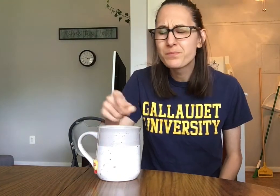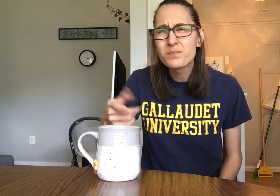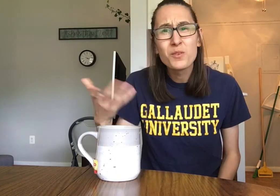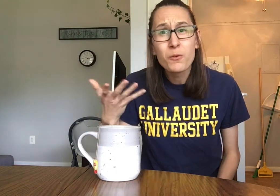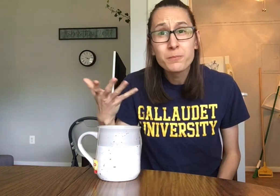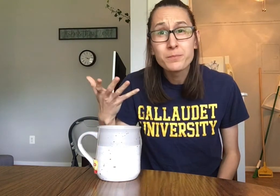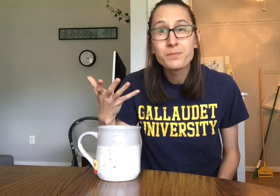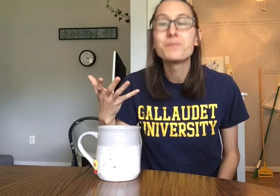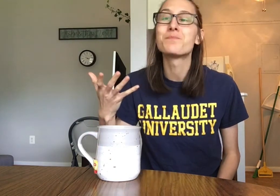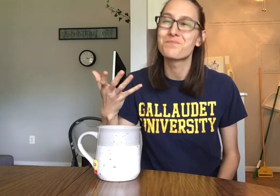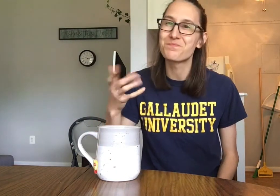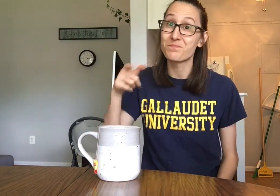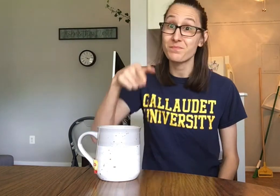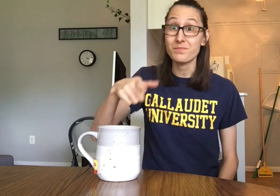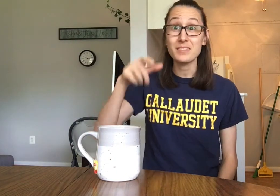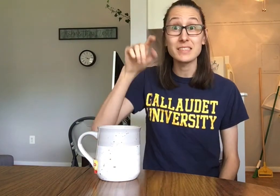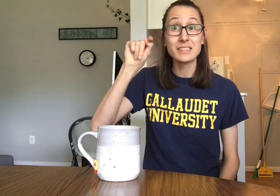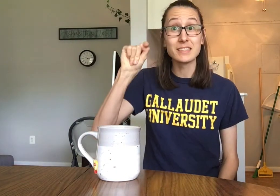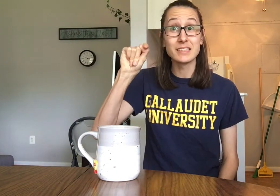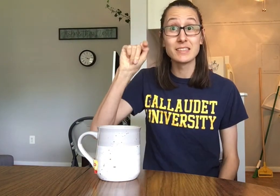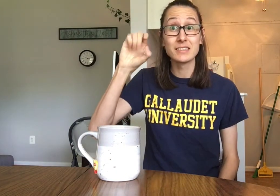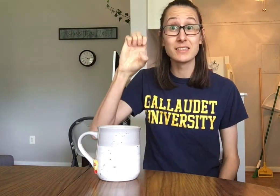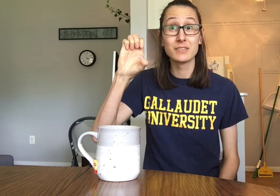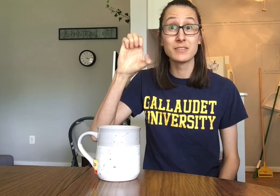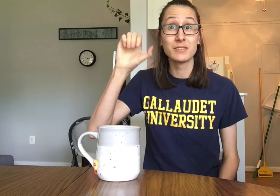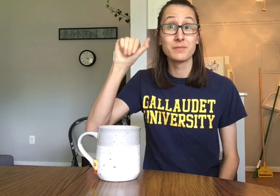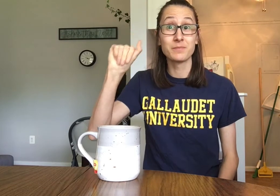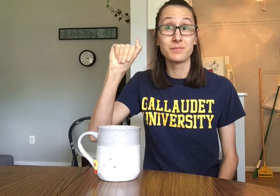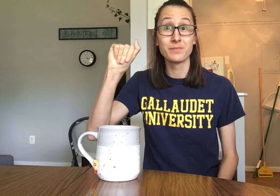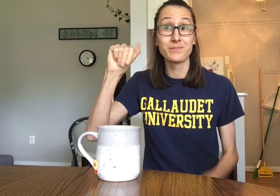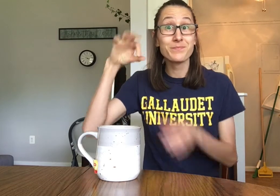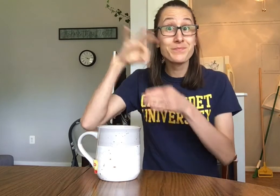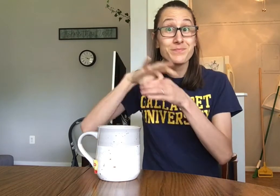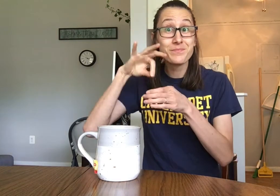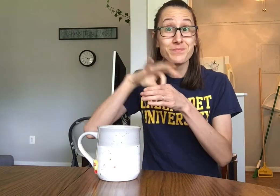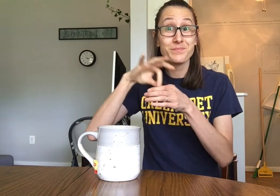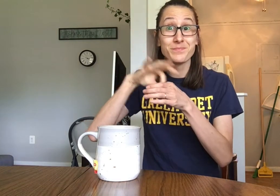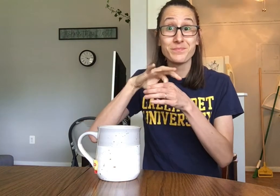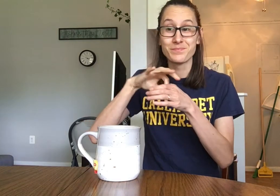What's this? This is T-E-A. Tea